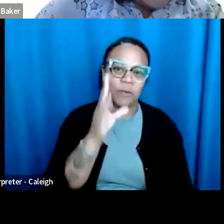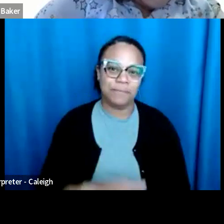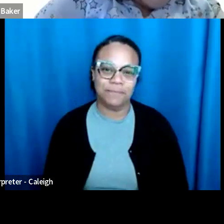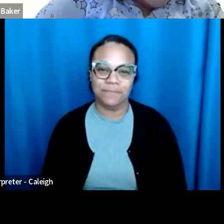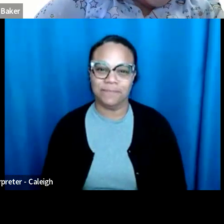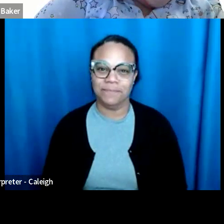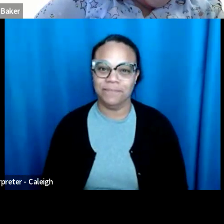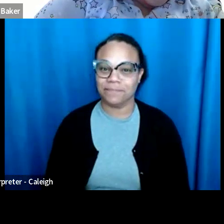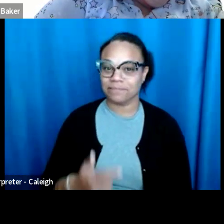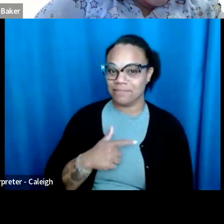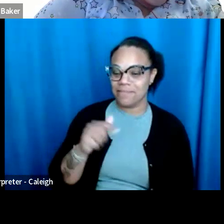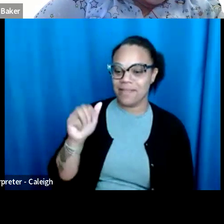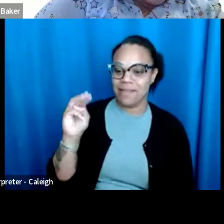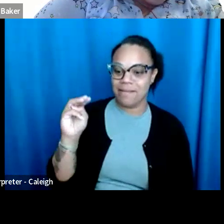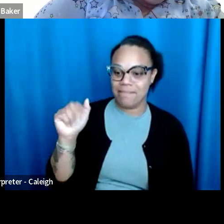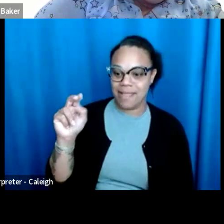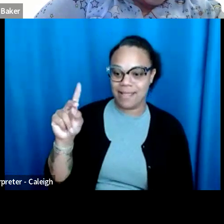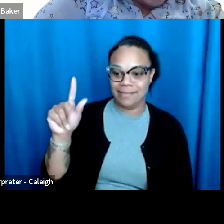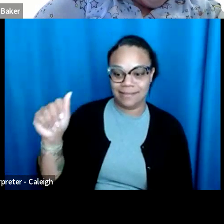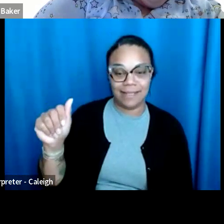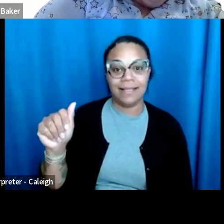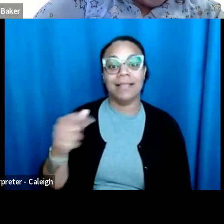This is Amanda. I think also building your network,